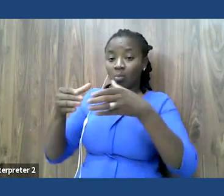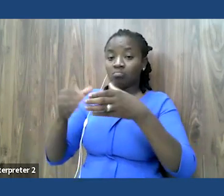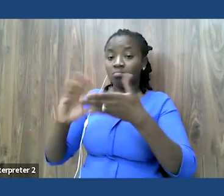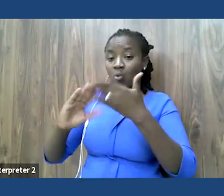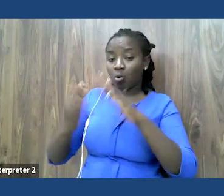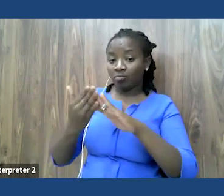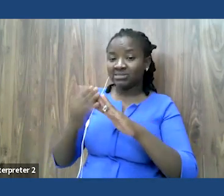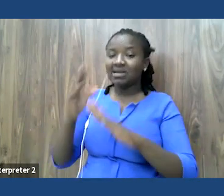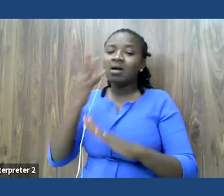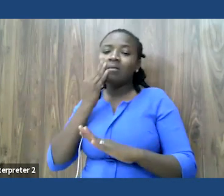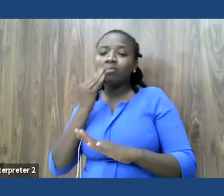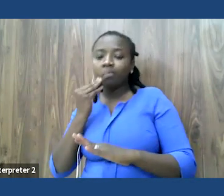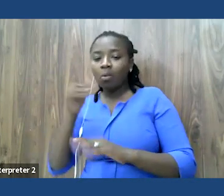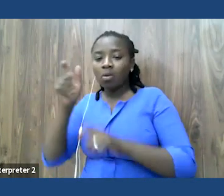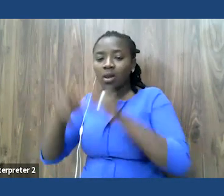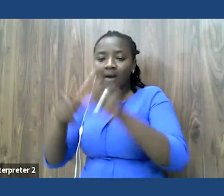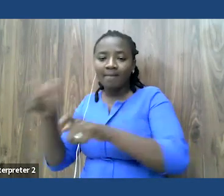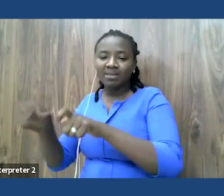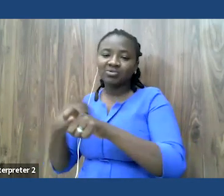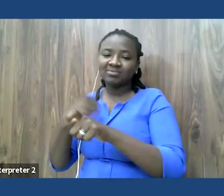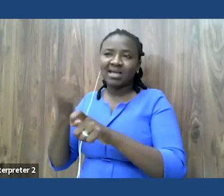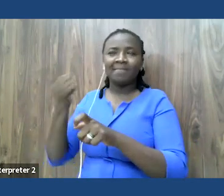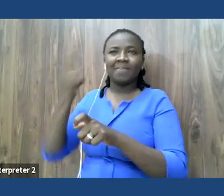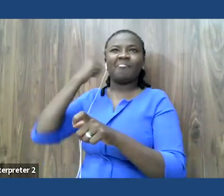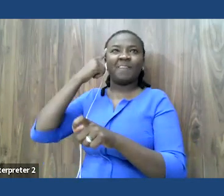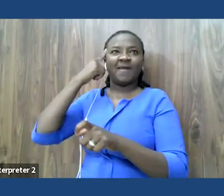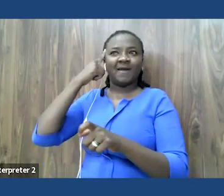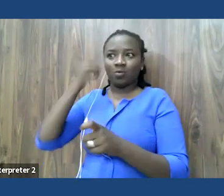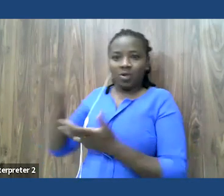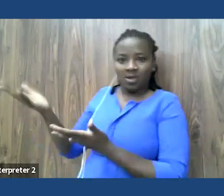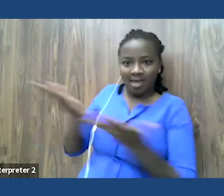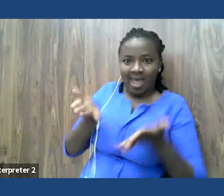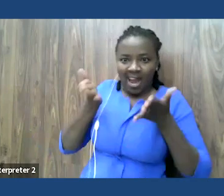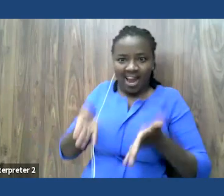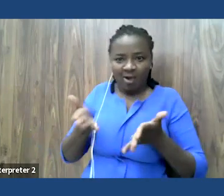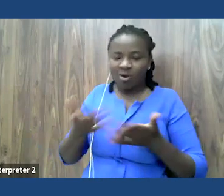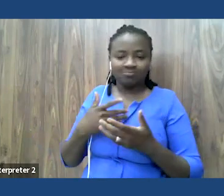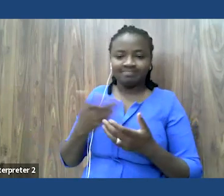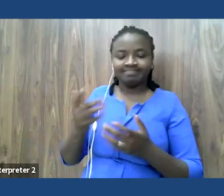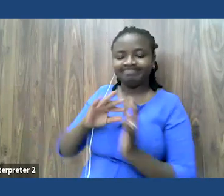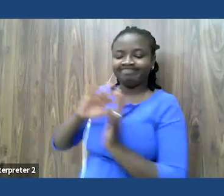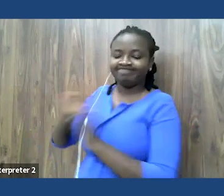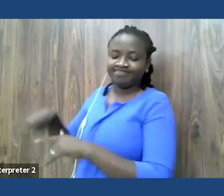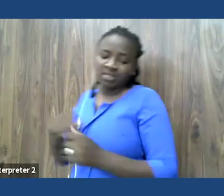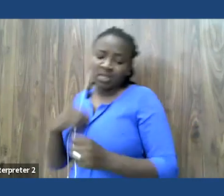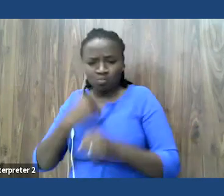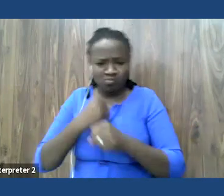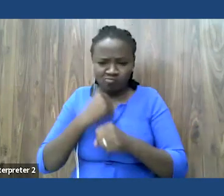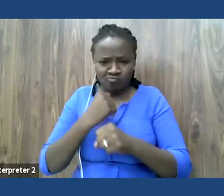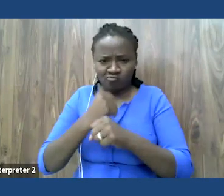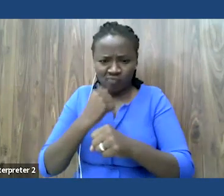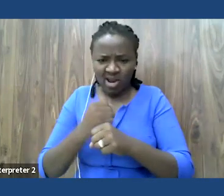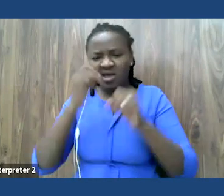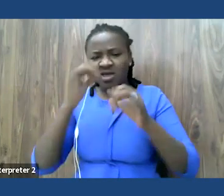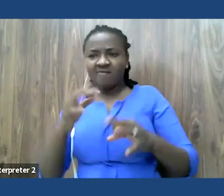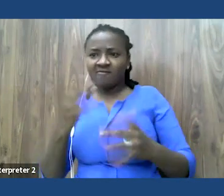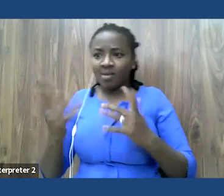or they're thought of reactively. If something goes wrong with the product and if there's a user issue or a complaint or